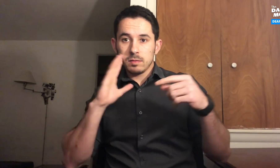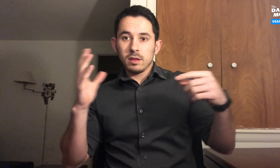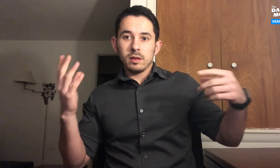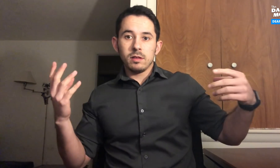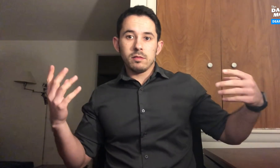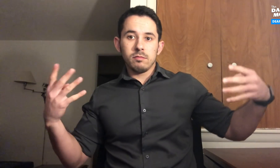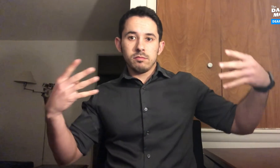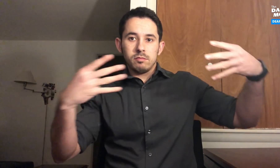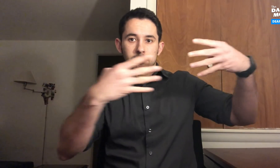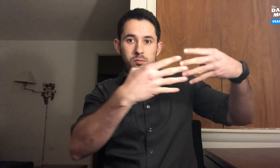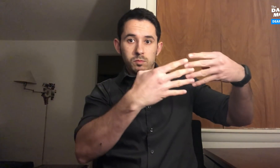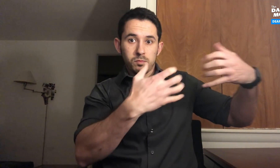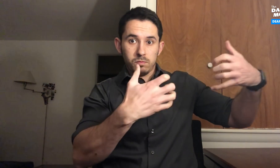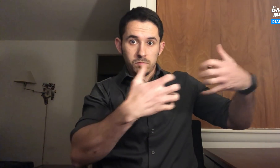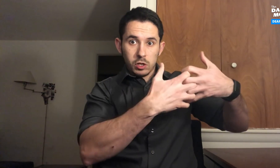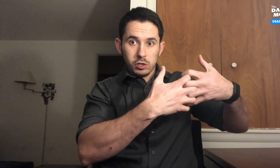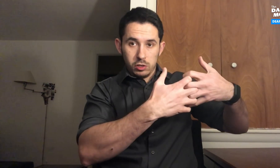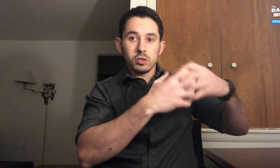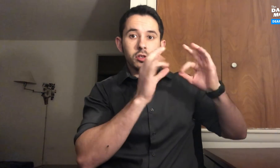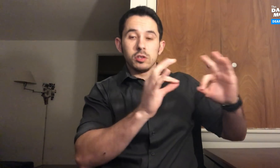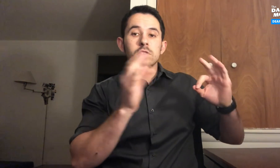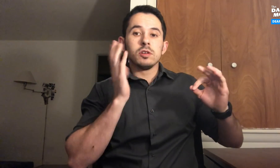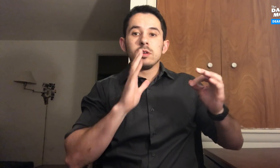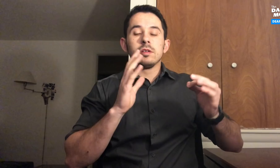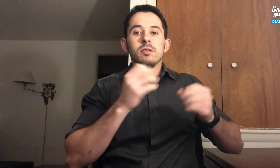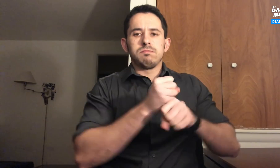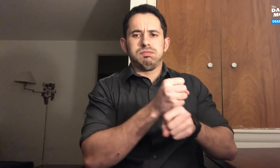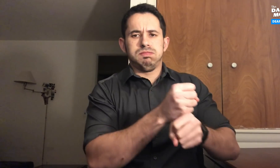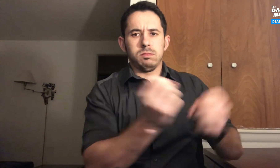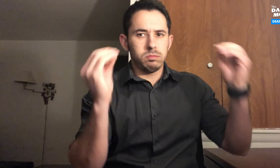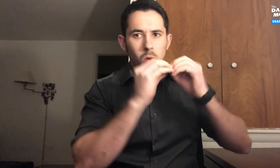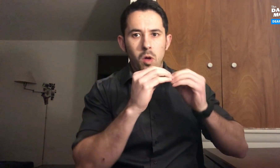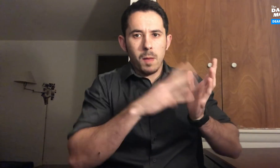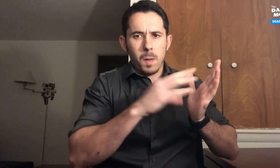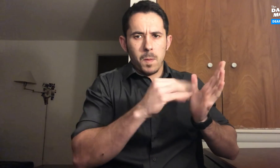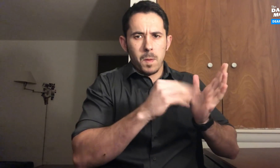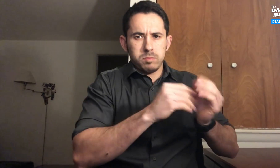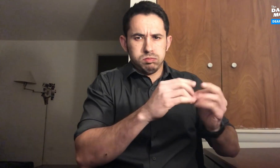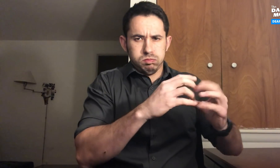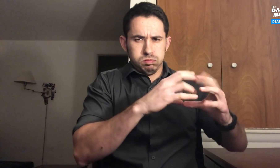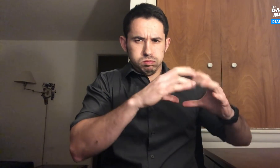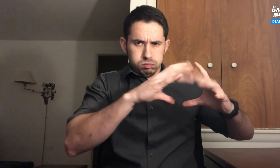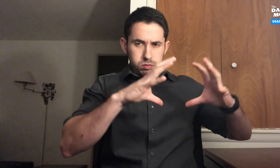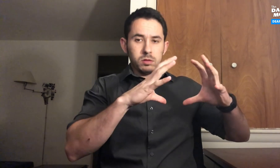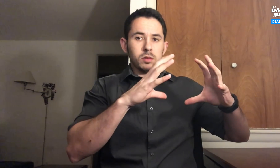If a match is found, it will make more copies of the virus